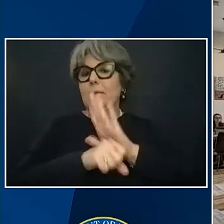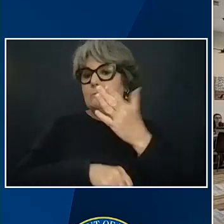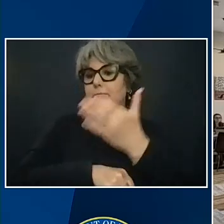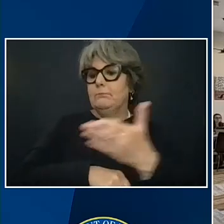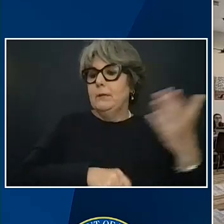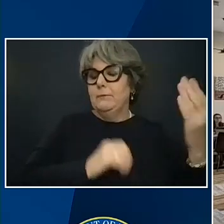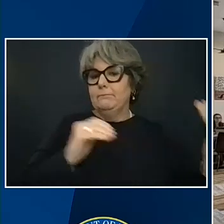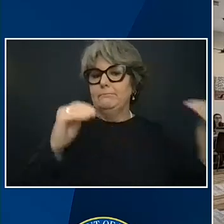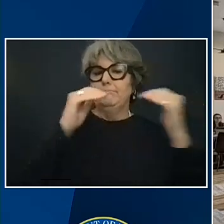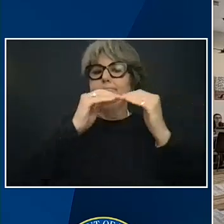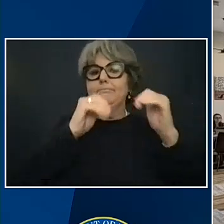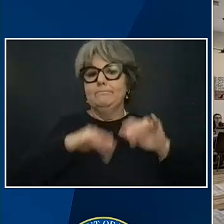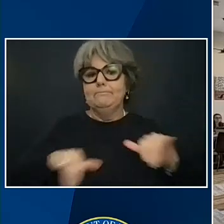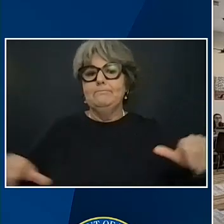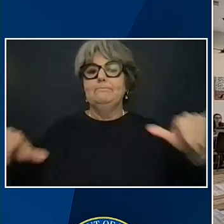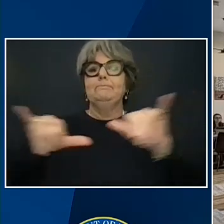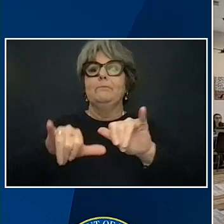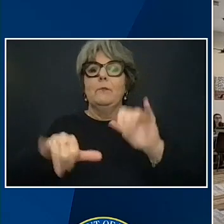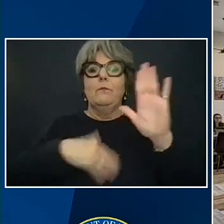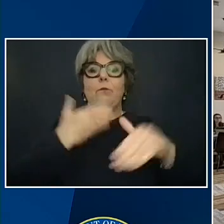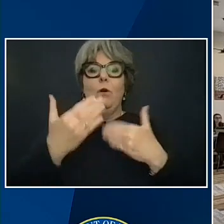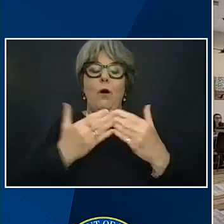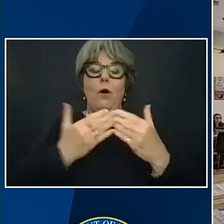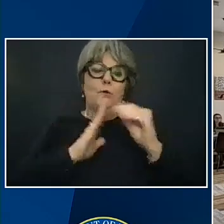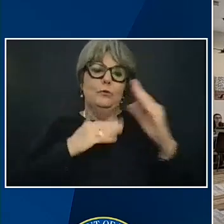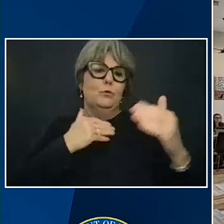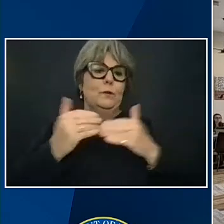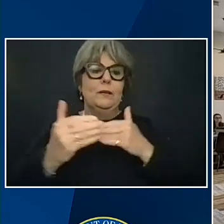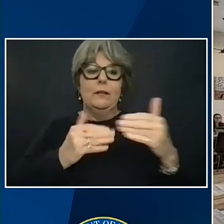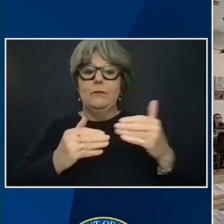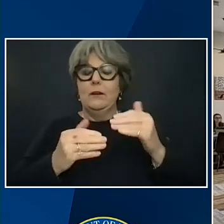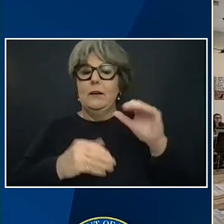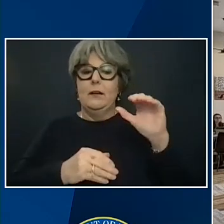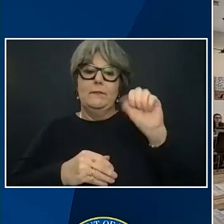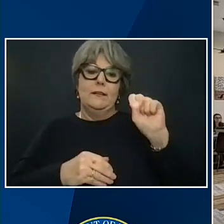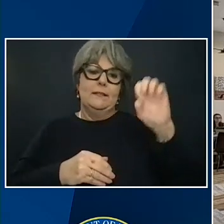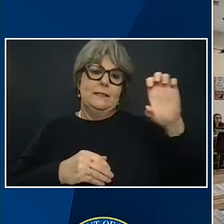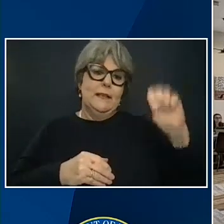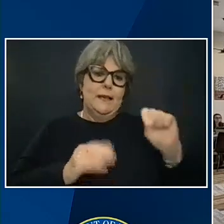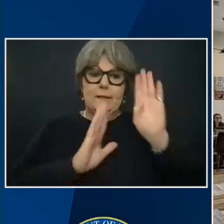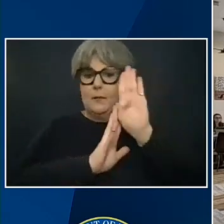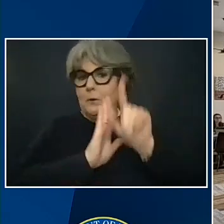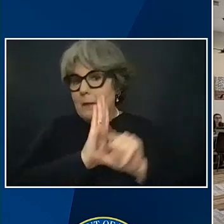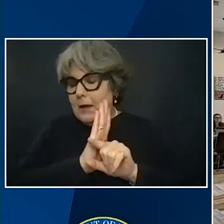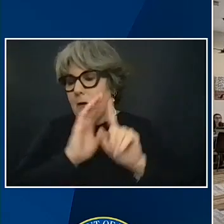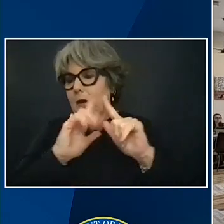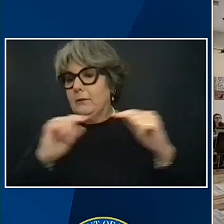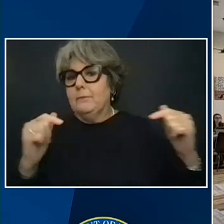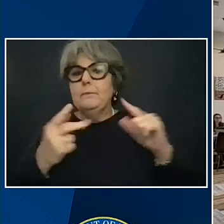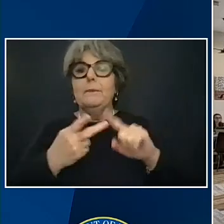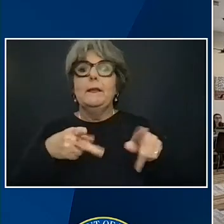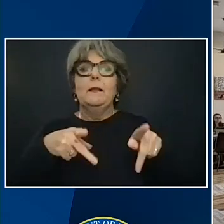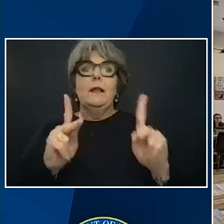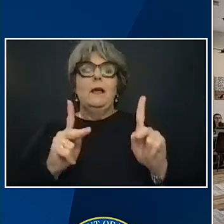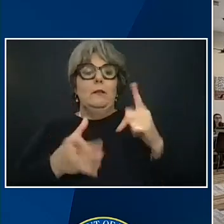playing field for all students, regardless of their socioeconomic backgrounds. It permits the cost of their subscriptions